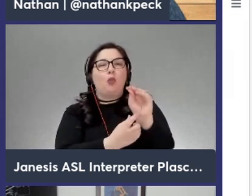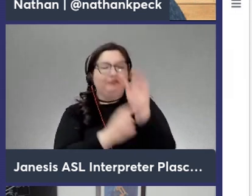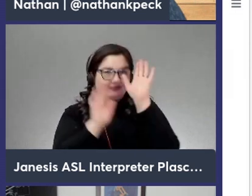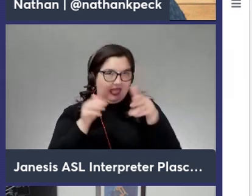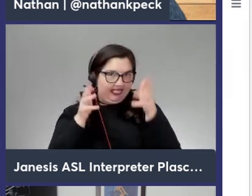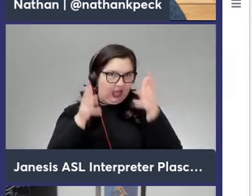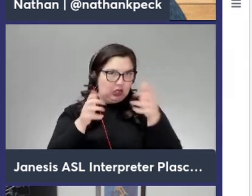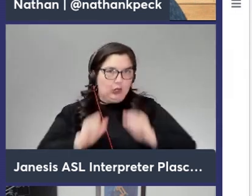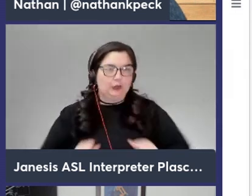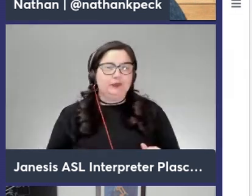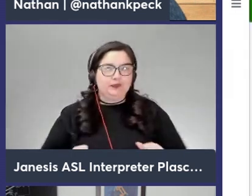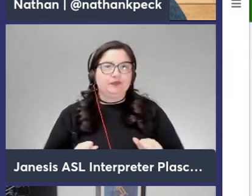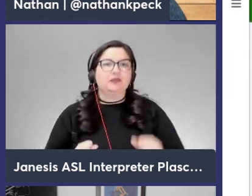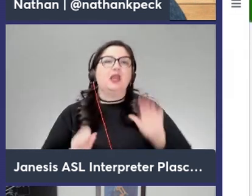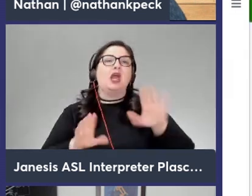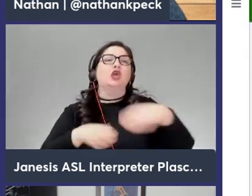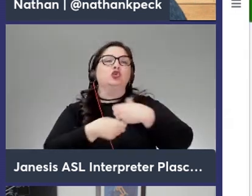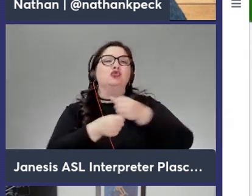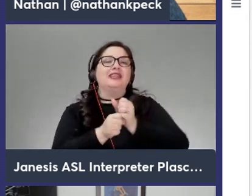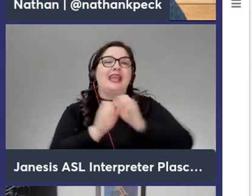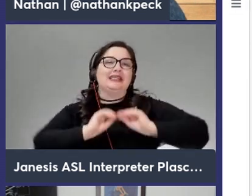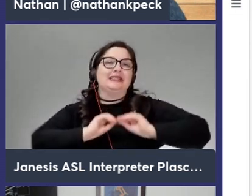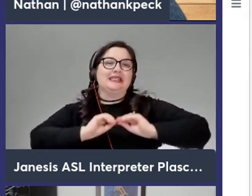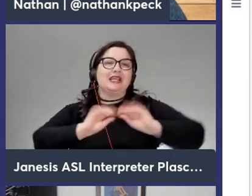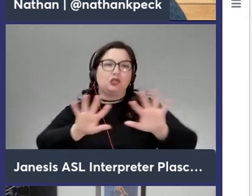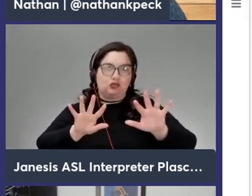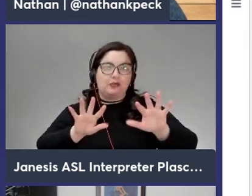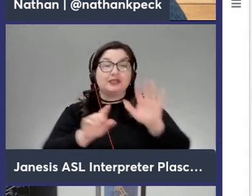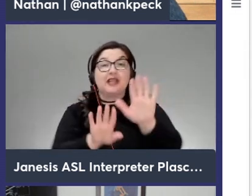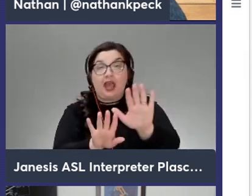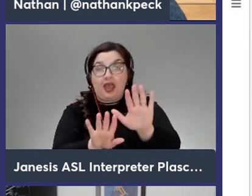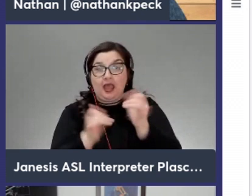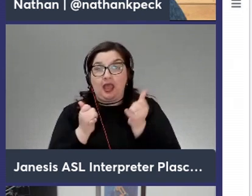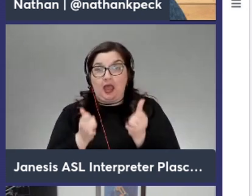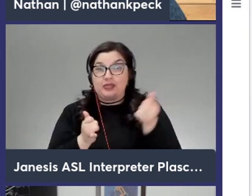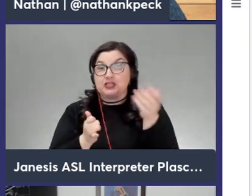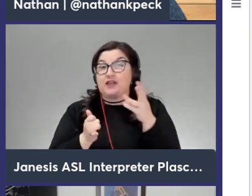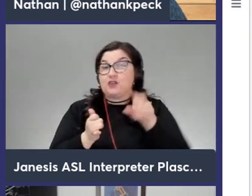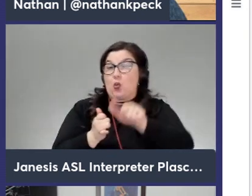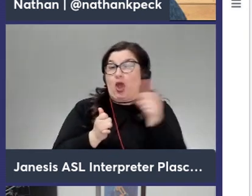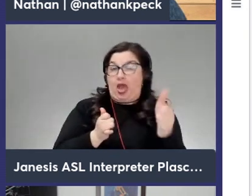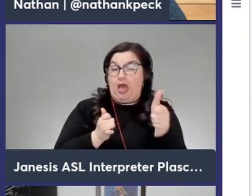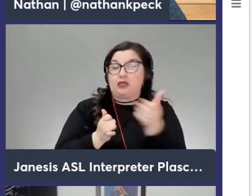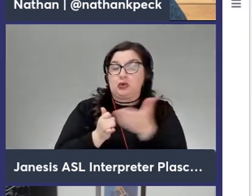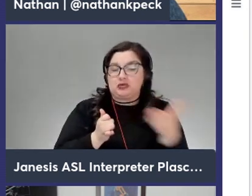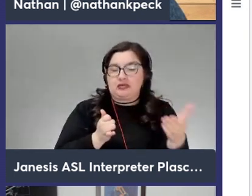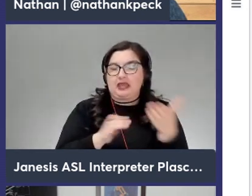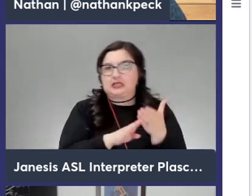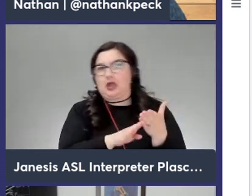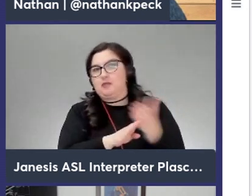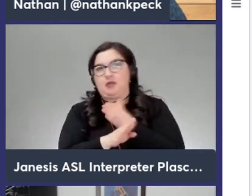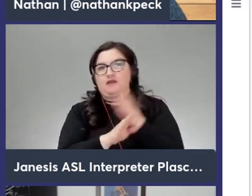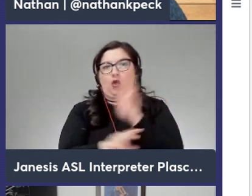And then I'm gonna click Create Distribution. Now there's a few other things I wanna wanna do here before we take a look at this site.